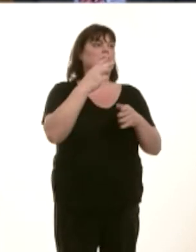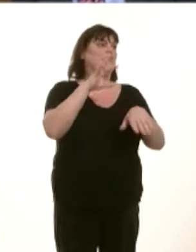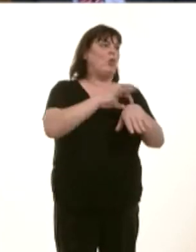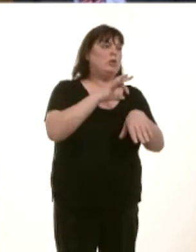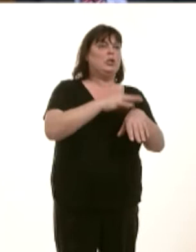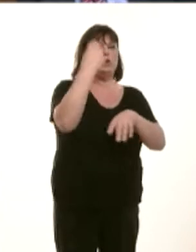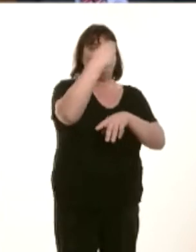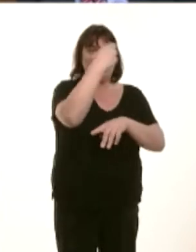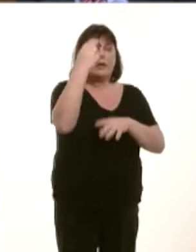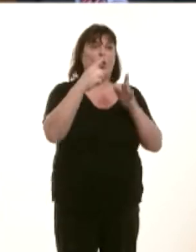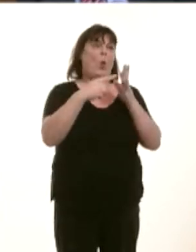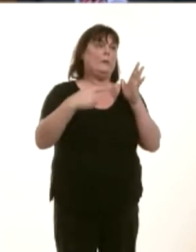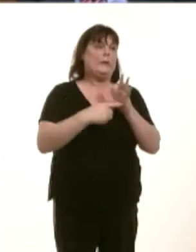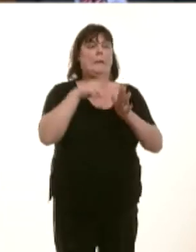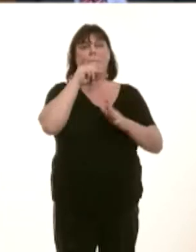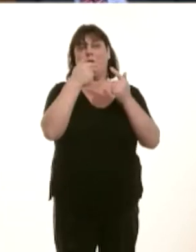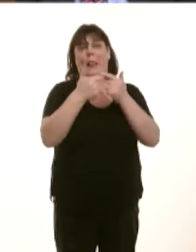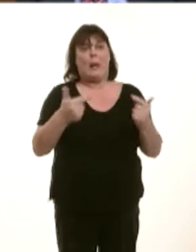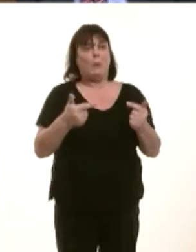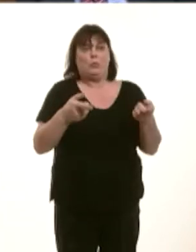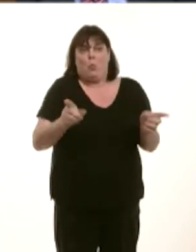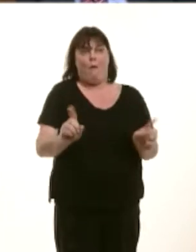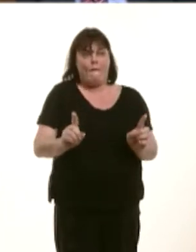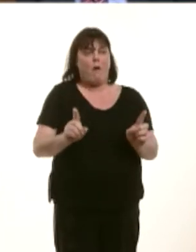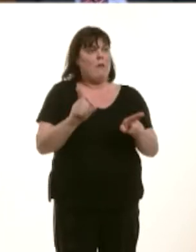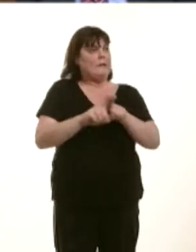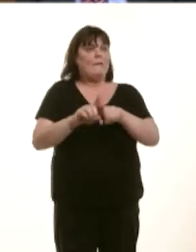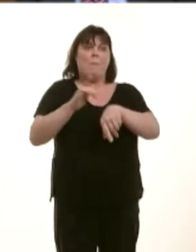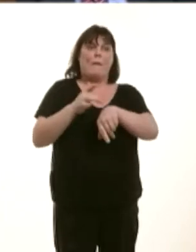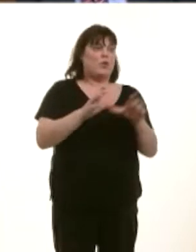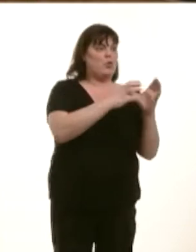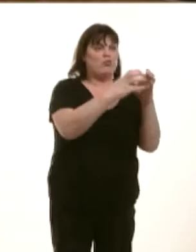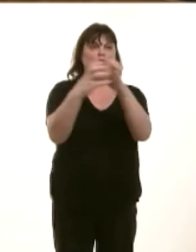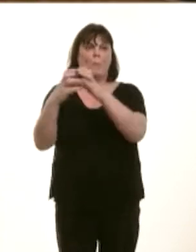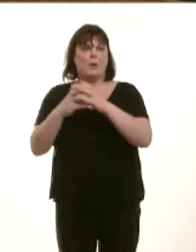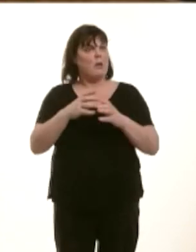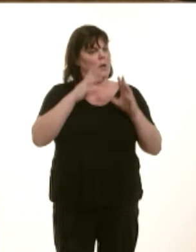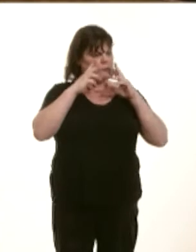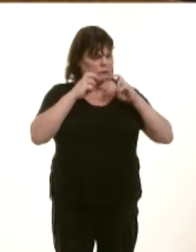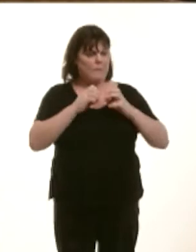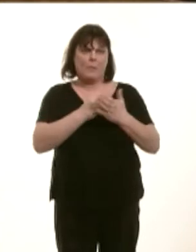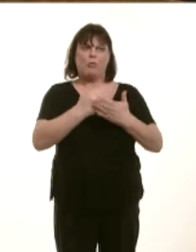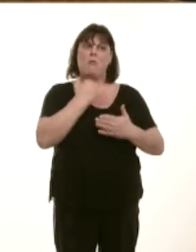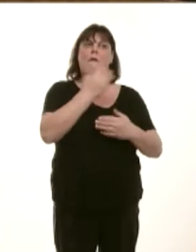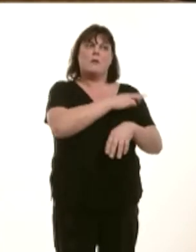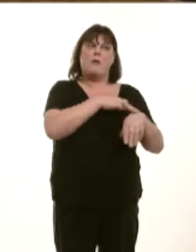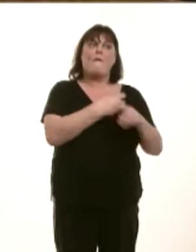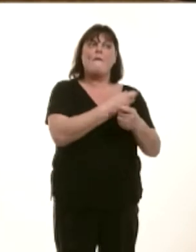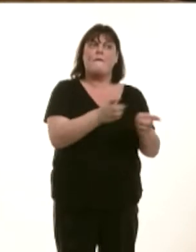therapists and speech and language therapistsóall of these professions come together in order to deliver our NHS. Andrew R.T. Davies: I do notice, and others